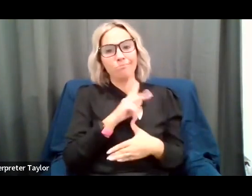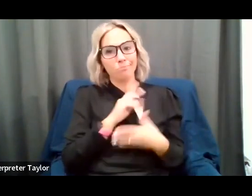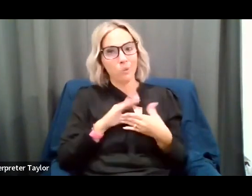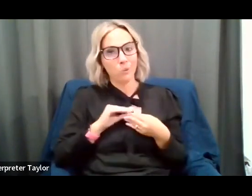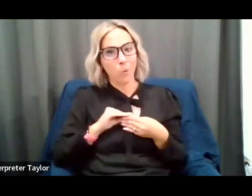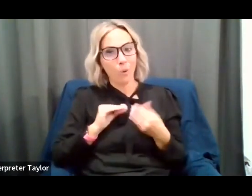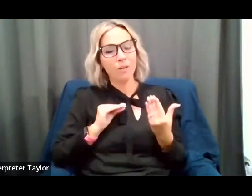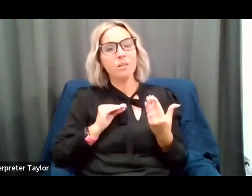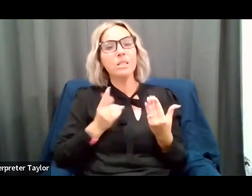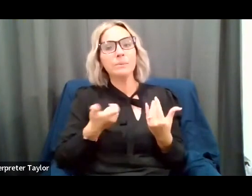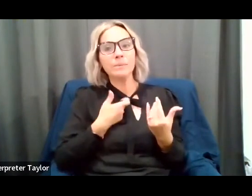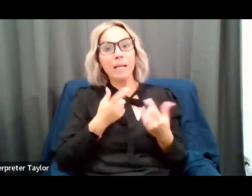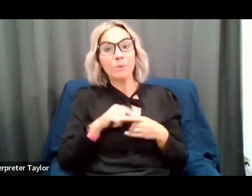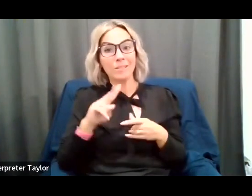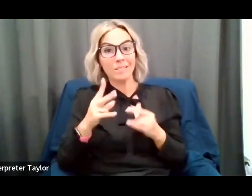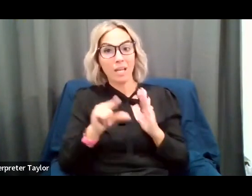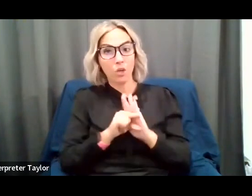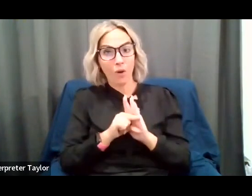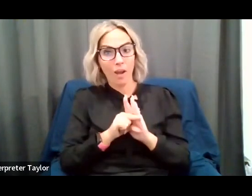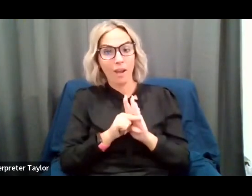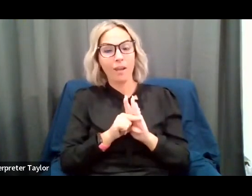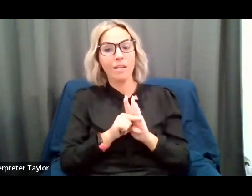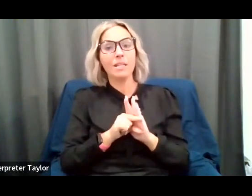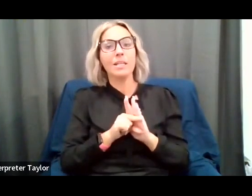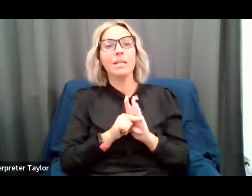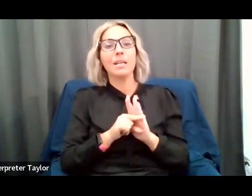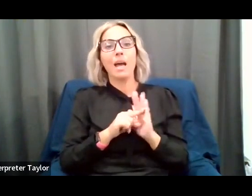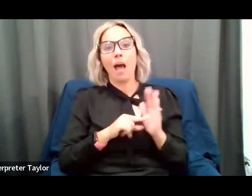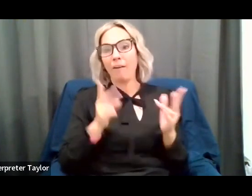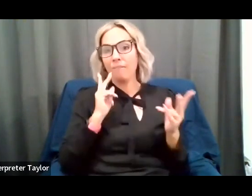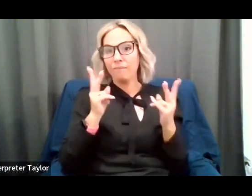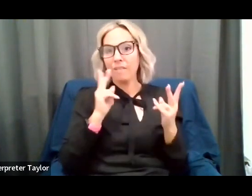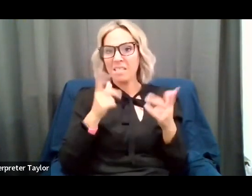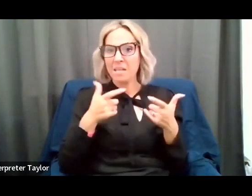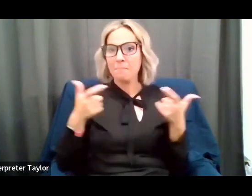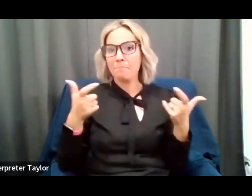When I was in the second grade, I, um, visited a major university